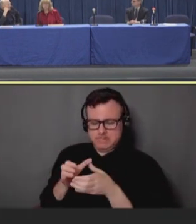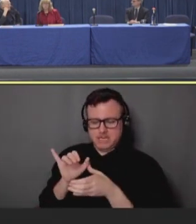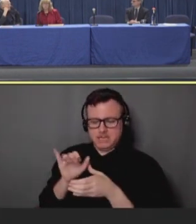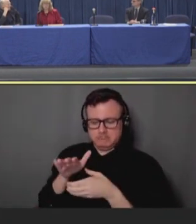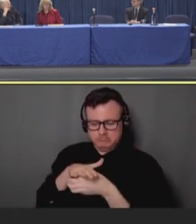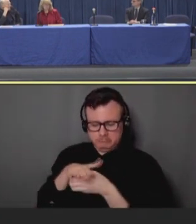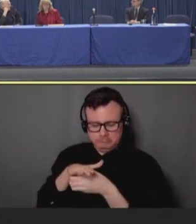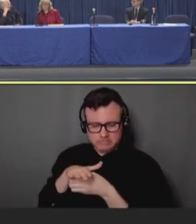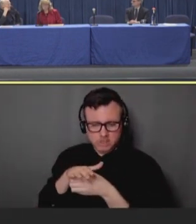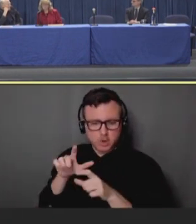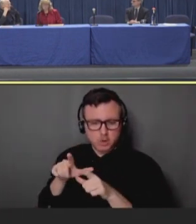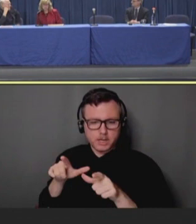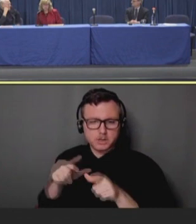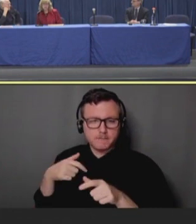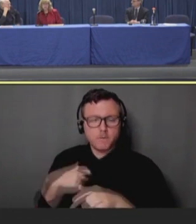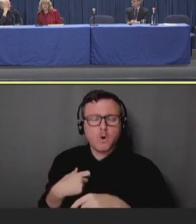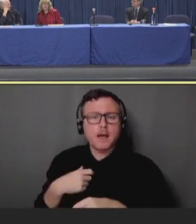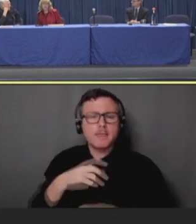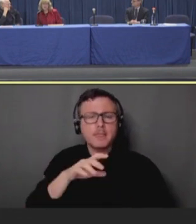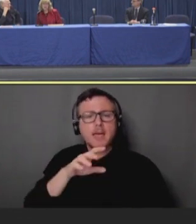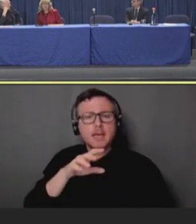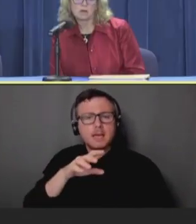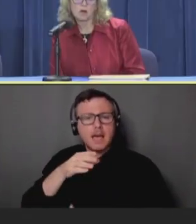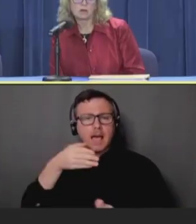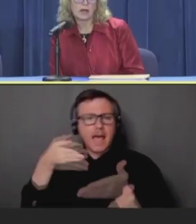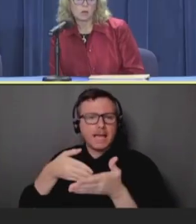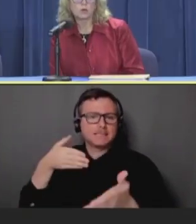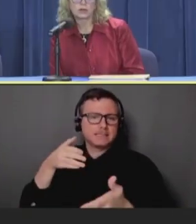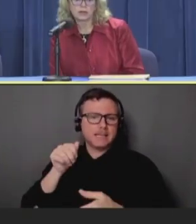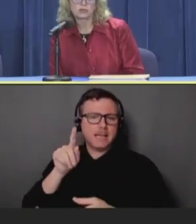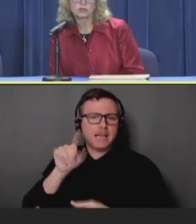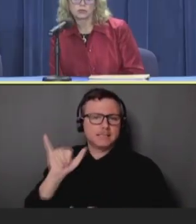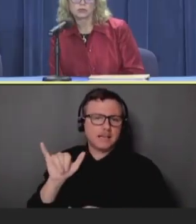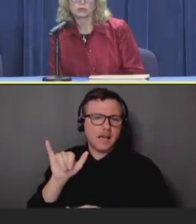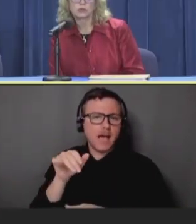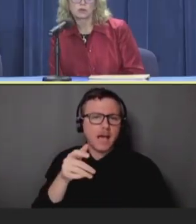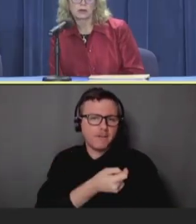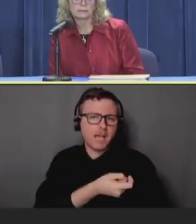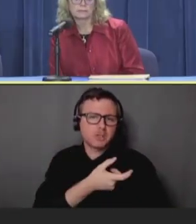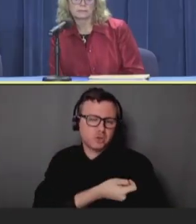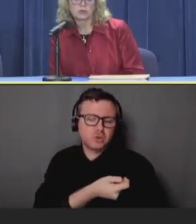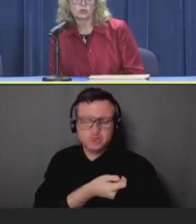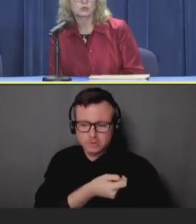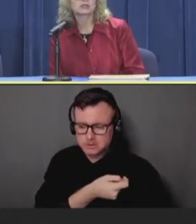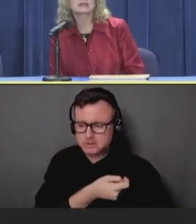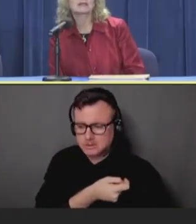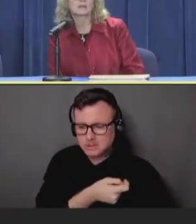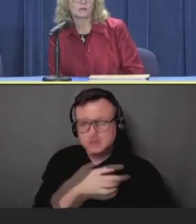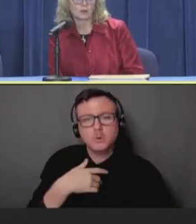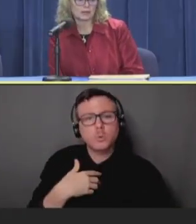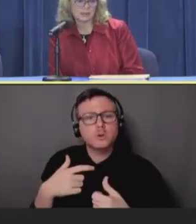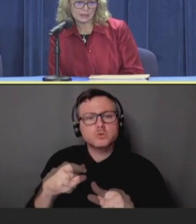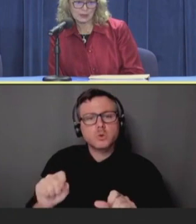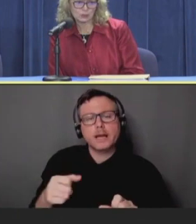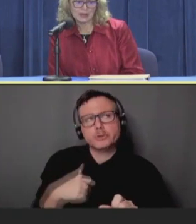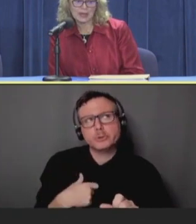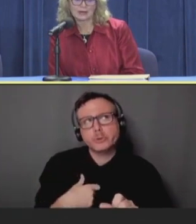by the anti-vaxxers. And we are now working to supersede them if you want to say as best, we can, it's going